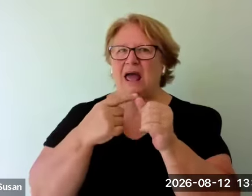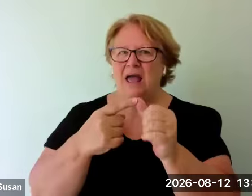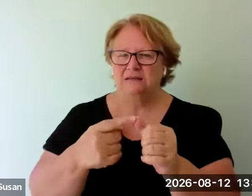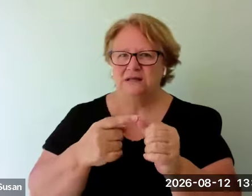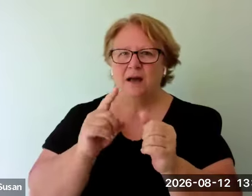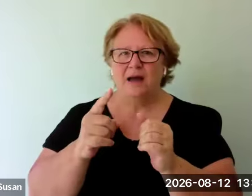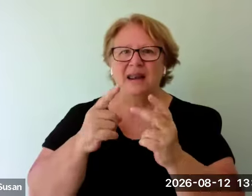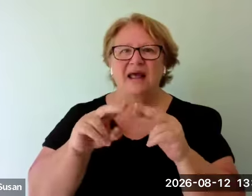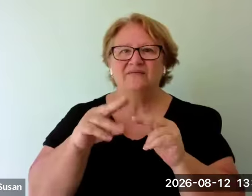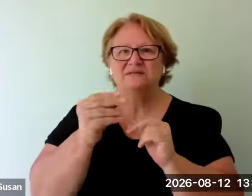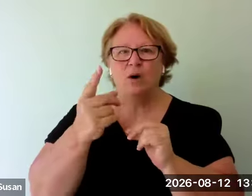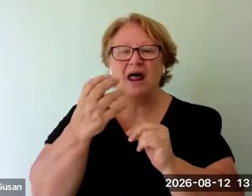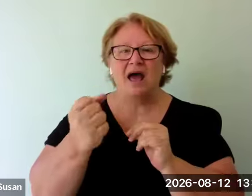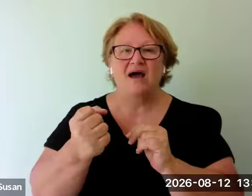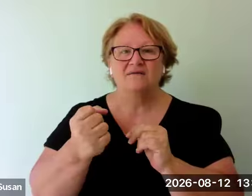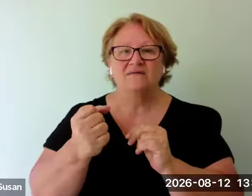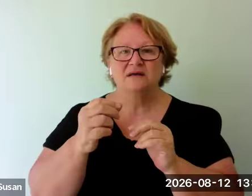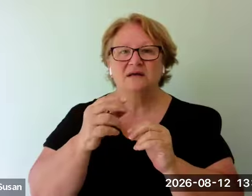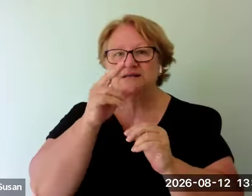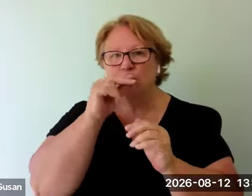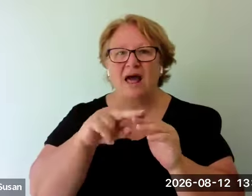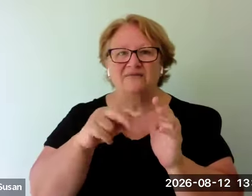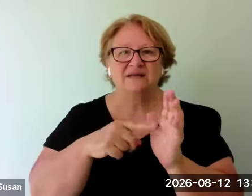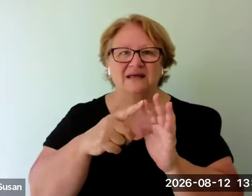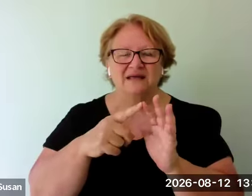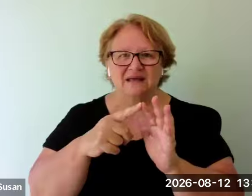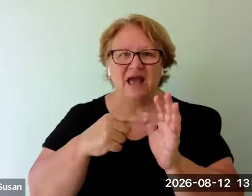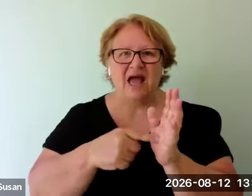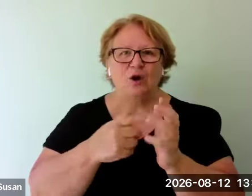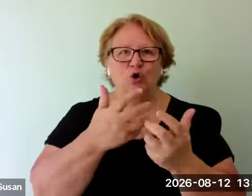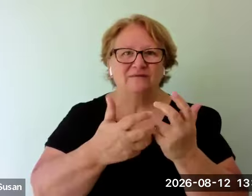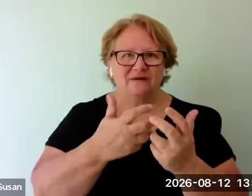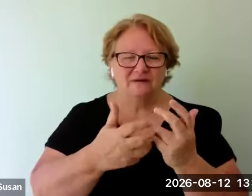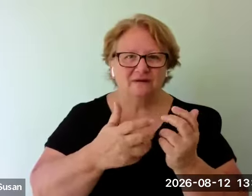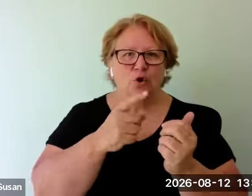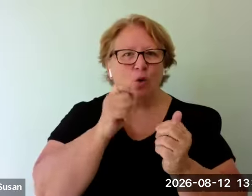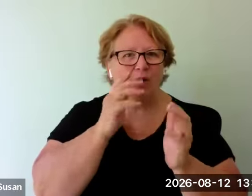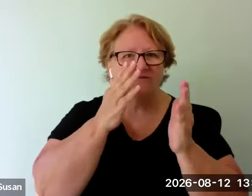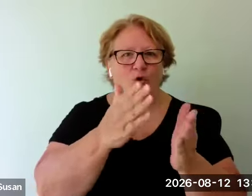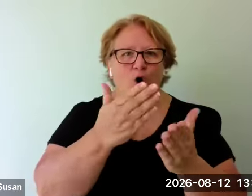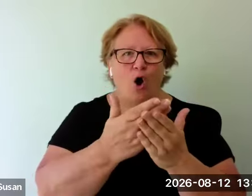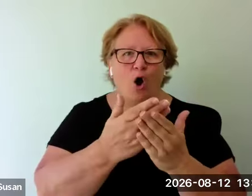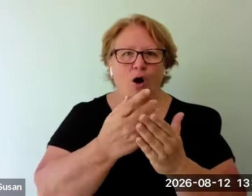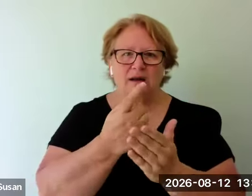direction this question might be around, we can't answer it specifically but I don't want to pre-empt the answer. If